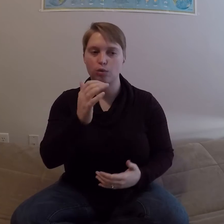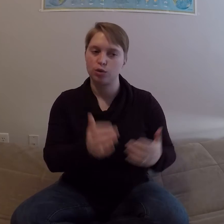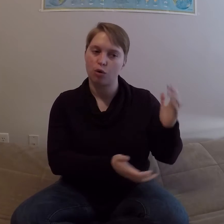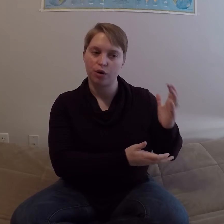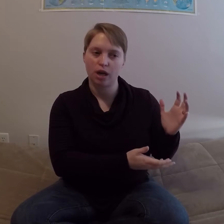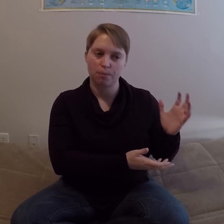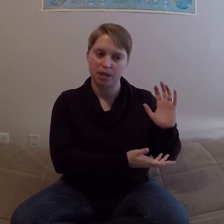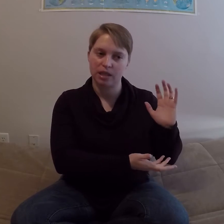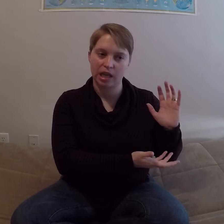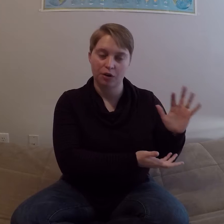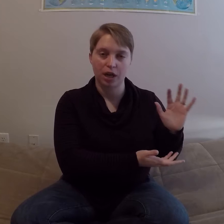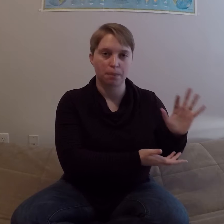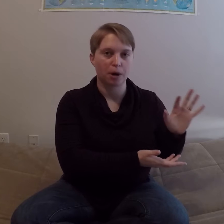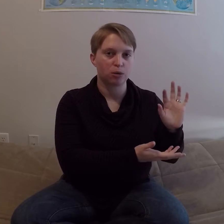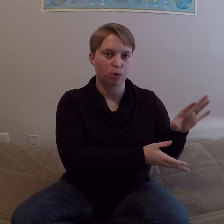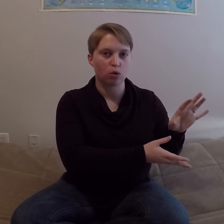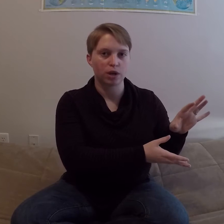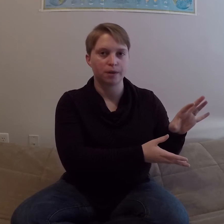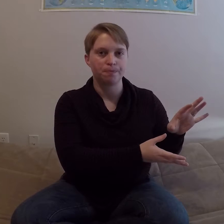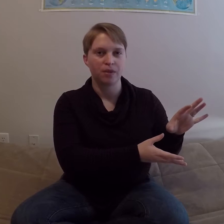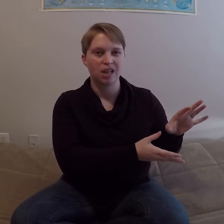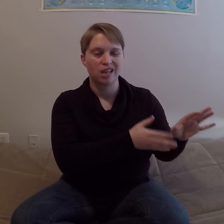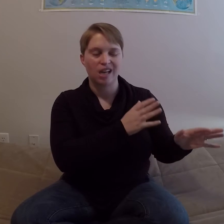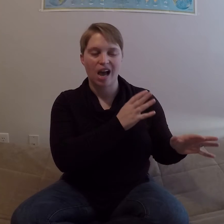When I was growing up in the Hearing Impaired program.